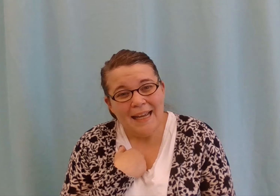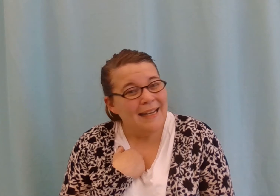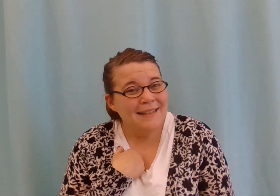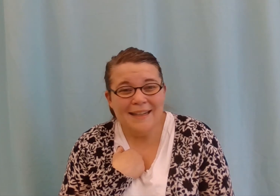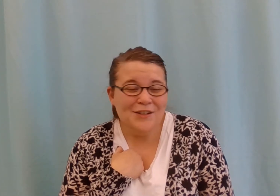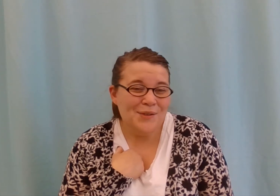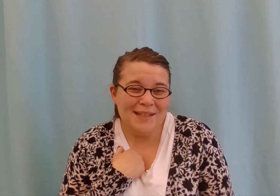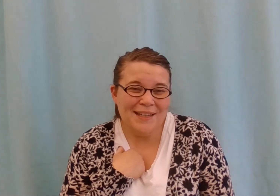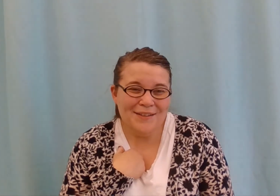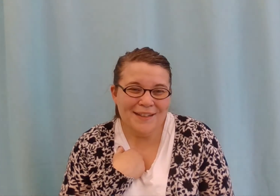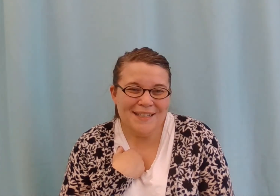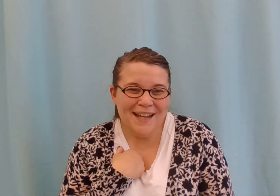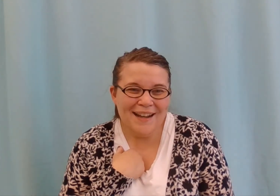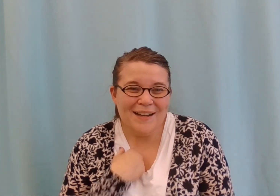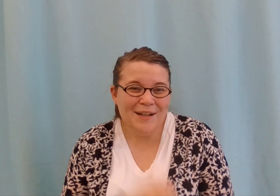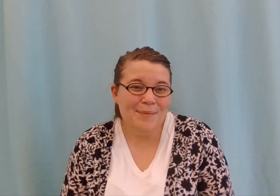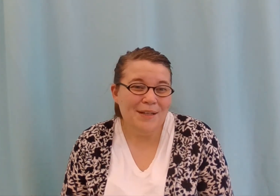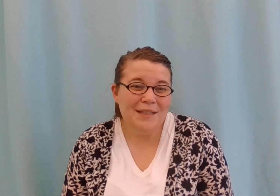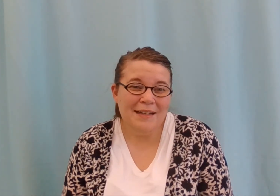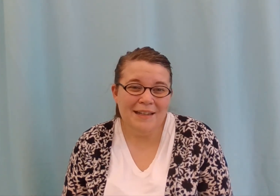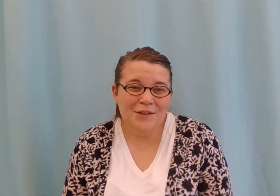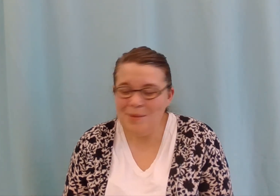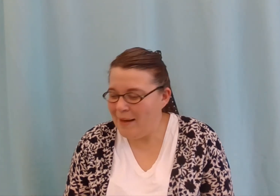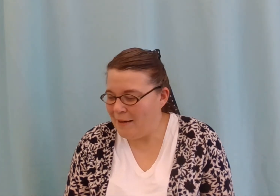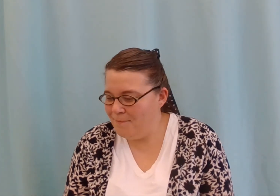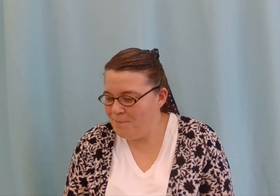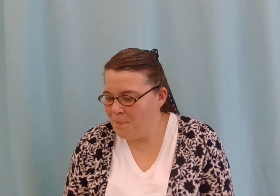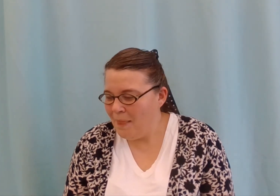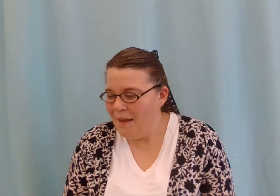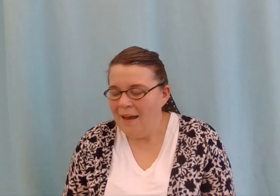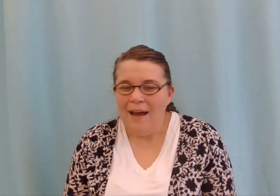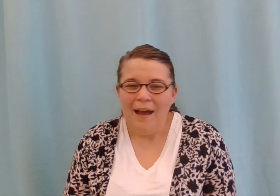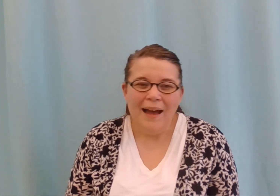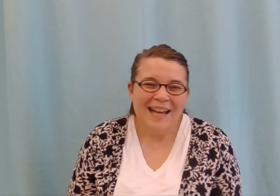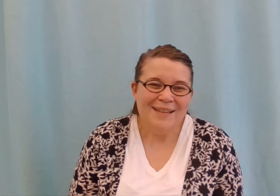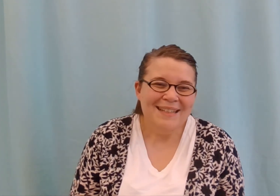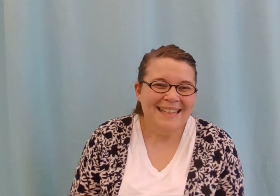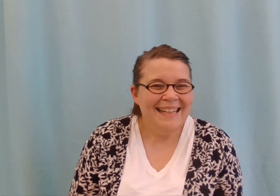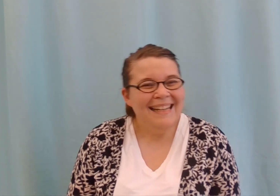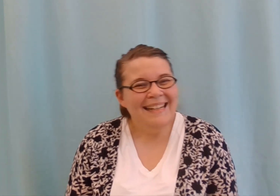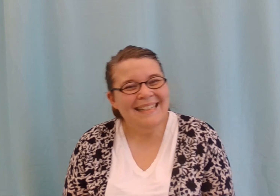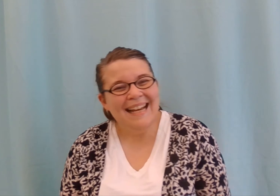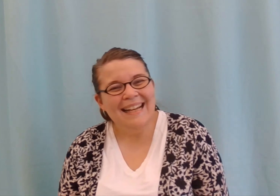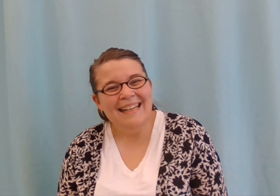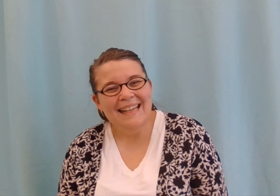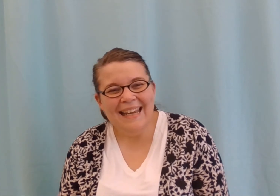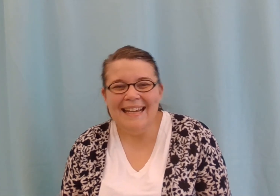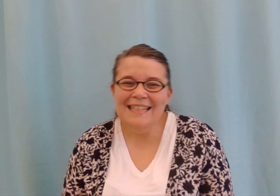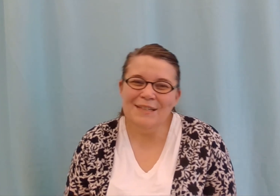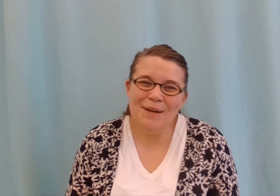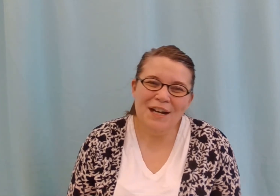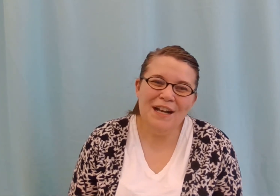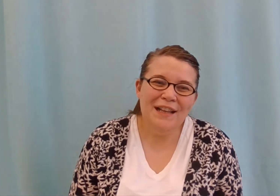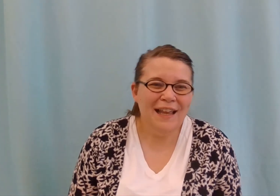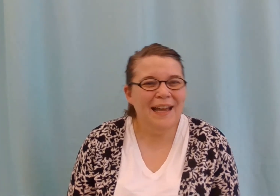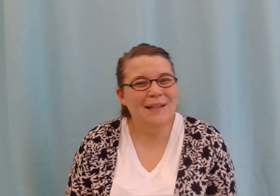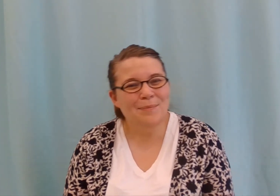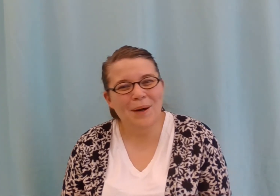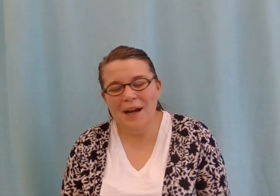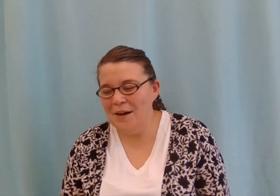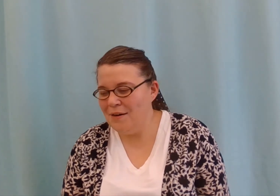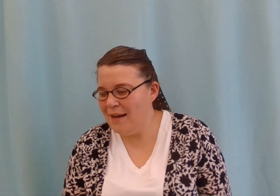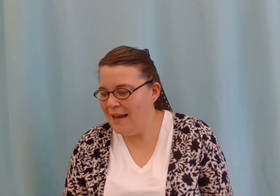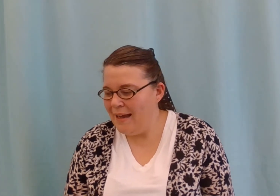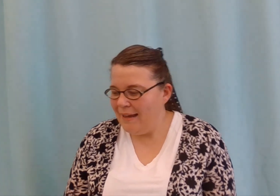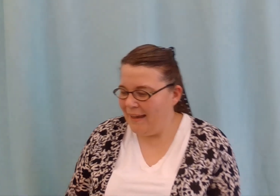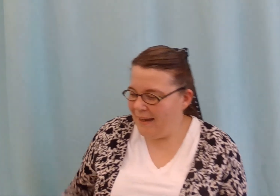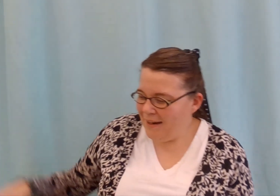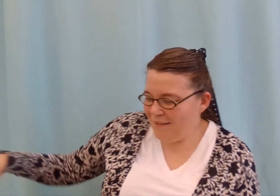and enjoy the cute little song about the ducky going to bed. I'm a little ducky small and brown. Here